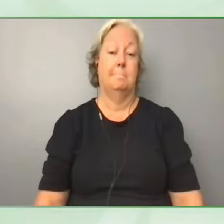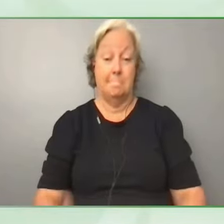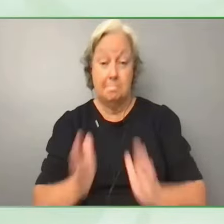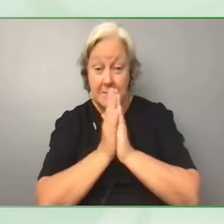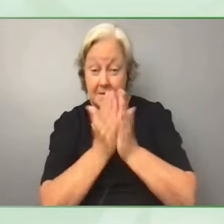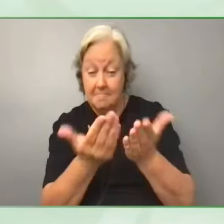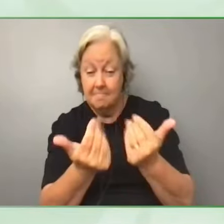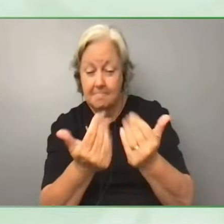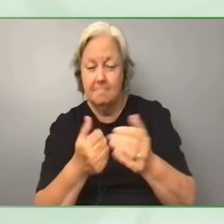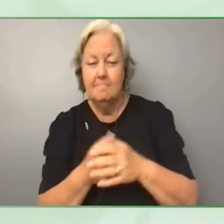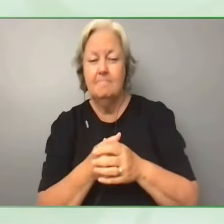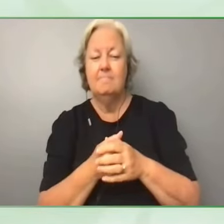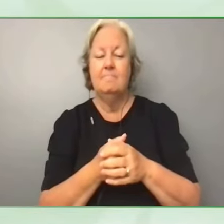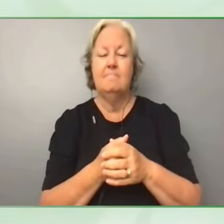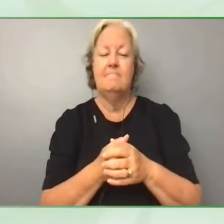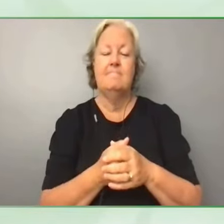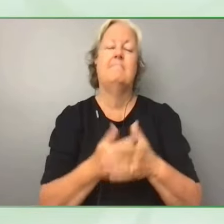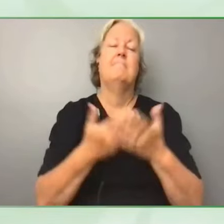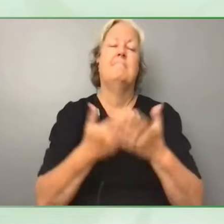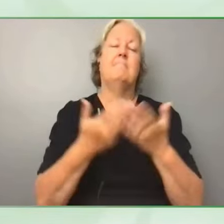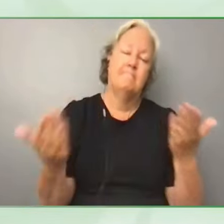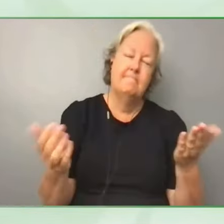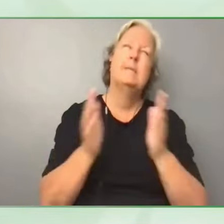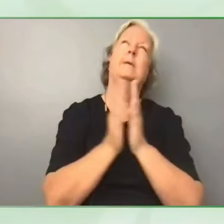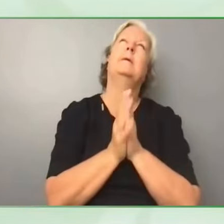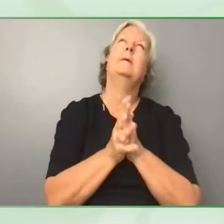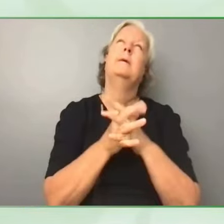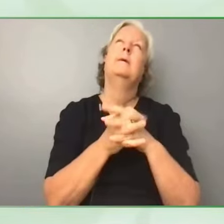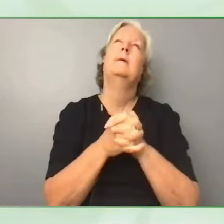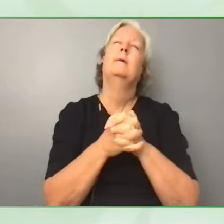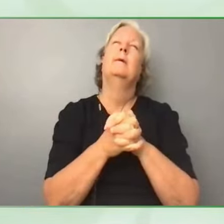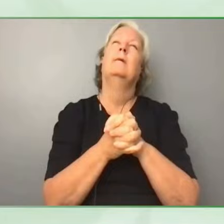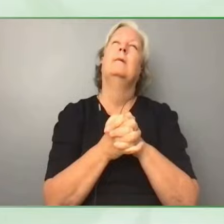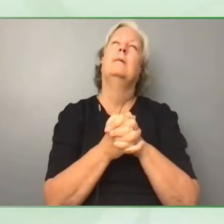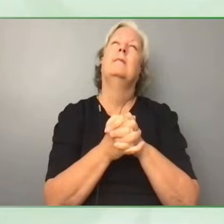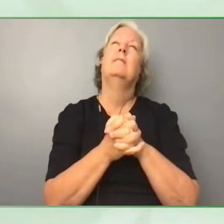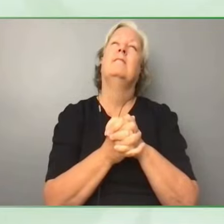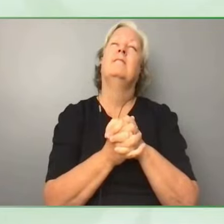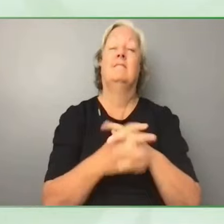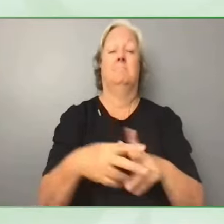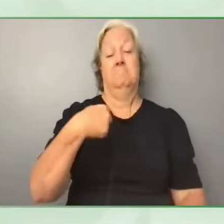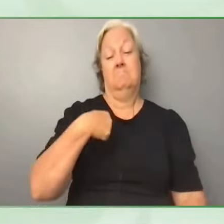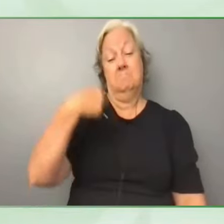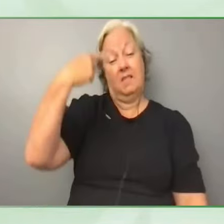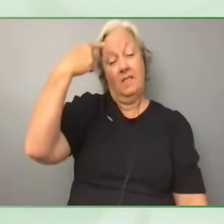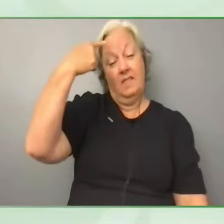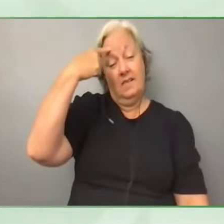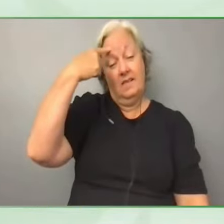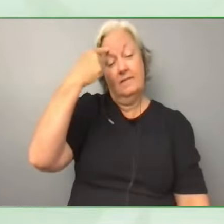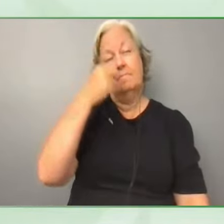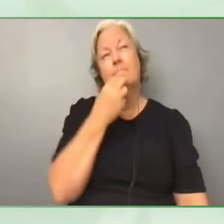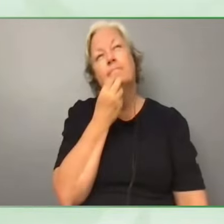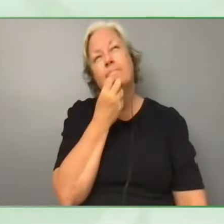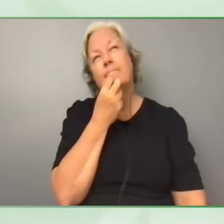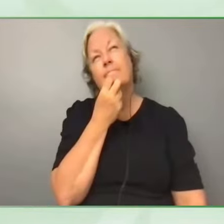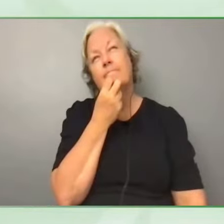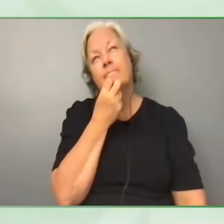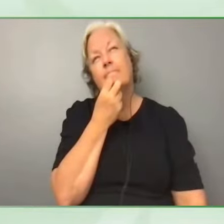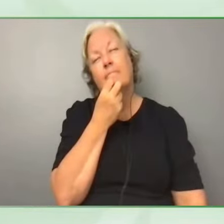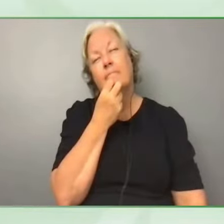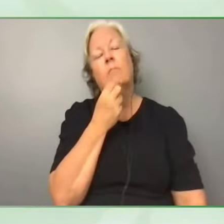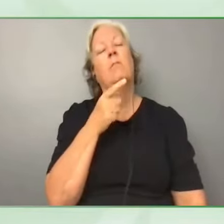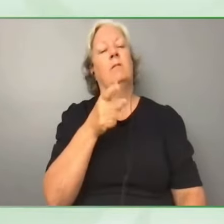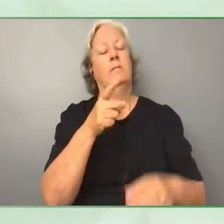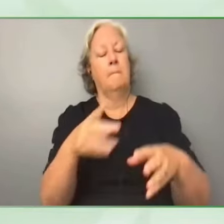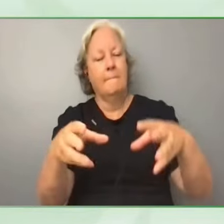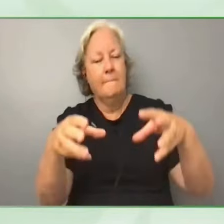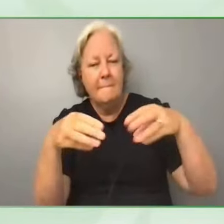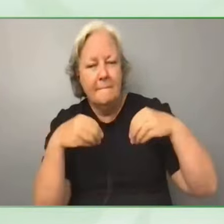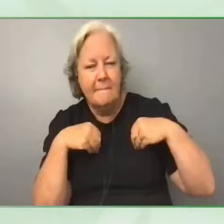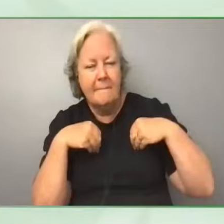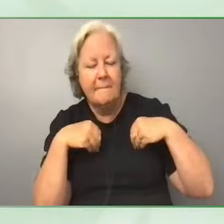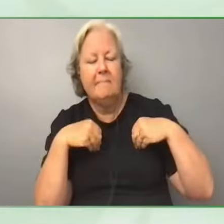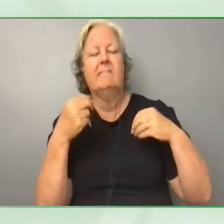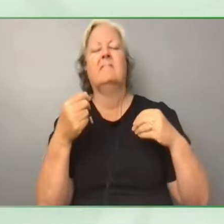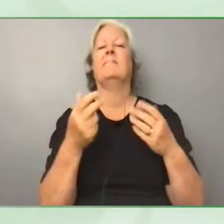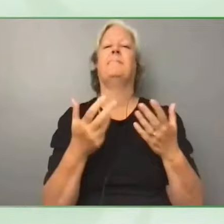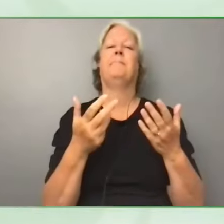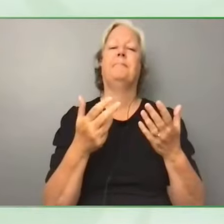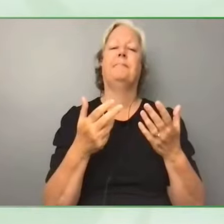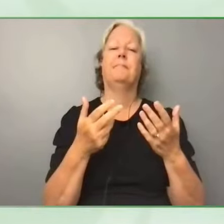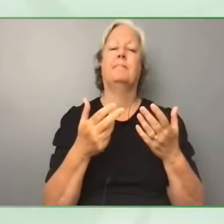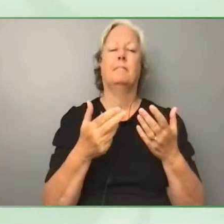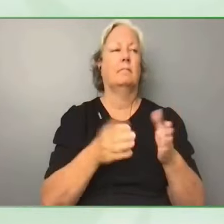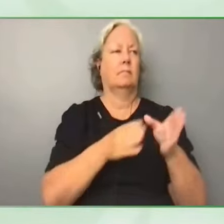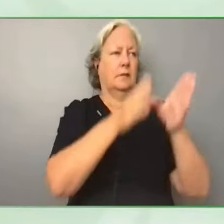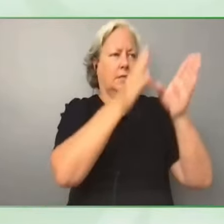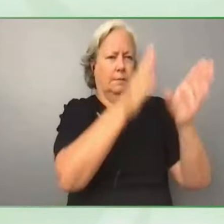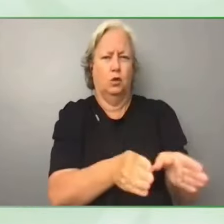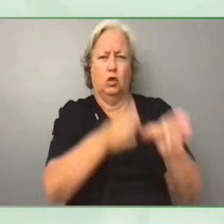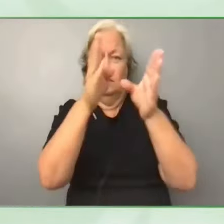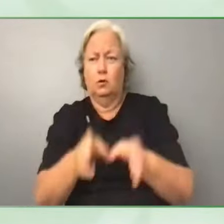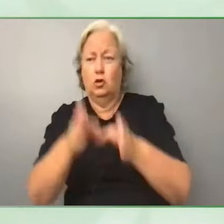To me it is all about accepting all humanity that we cannot live